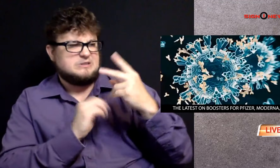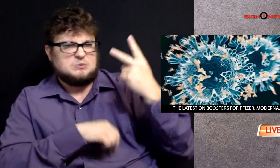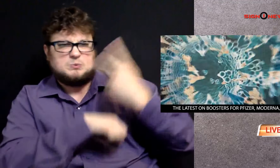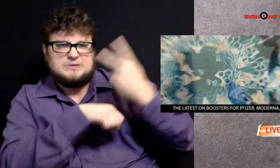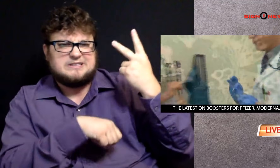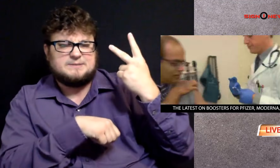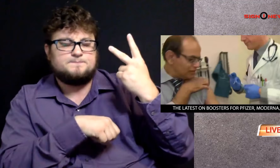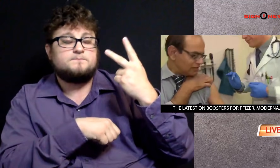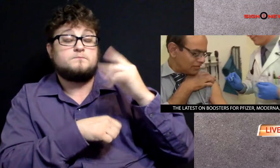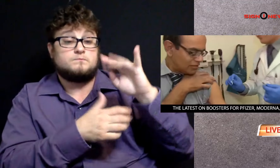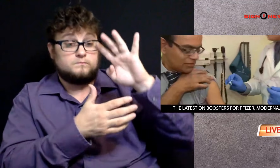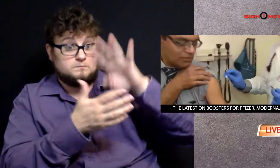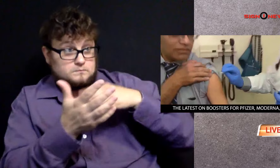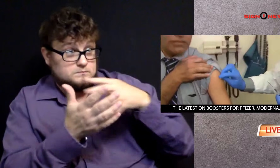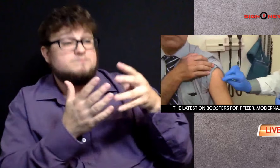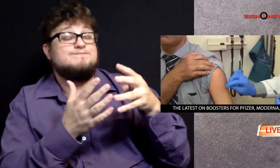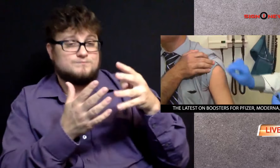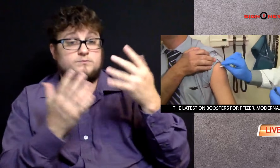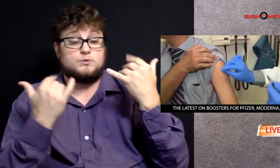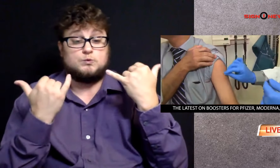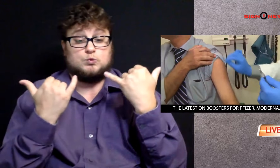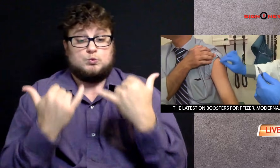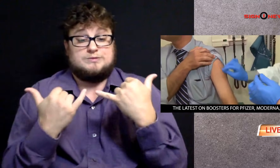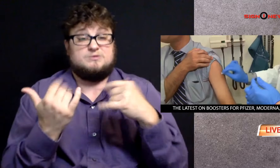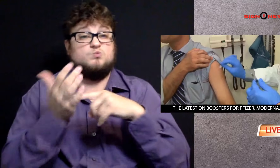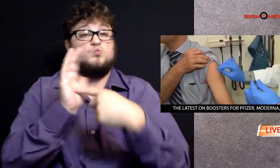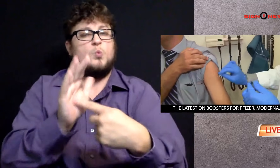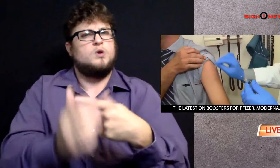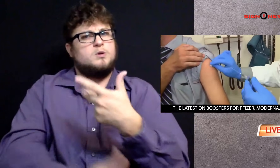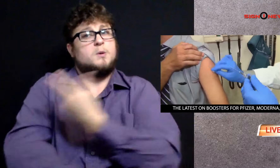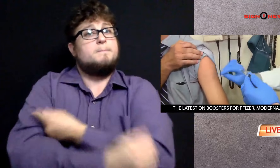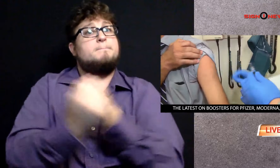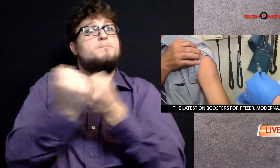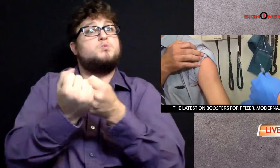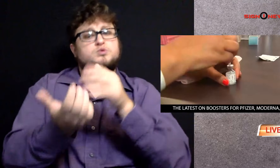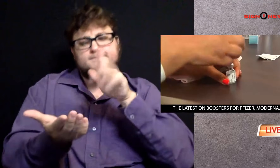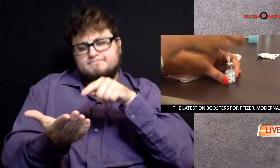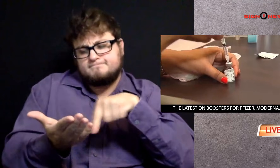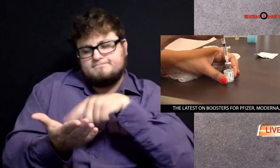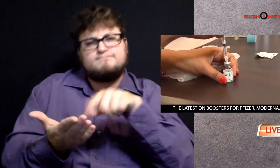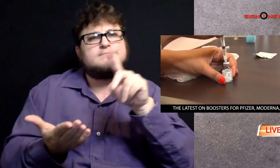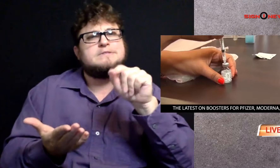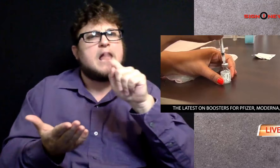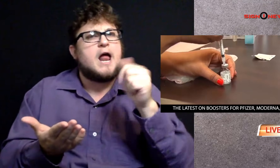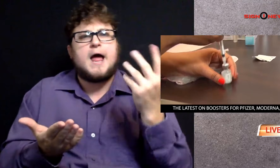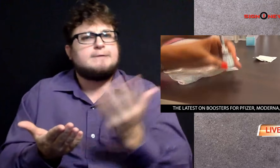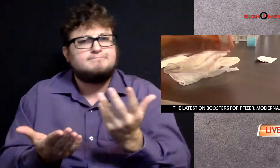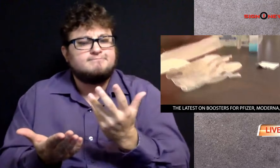the cdc's vaccine advisors are pressing ahead with a two-day meeting ahead with a two-day meeting with pfizer scheduled to present its